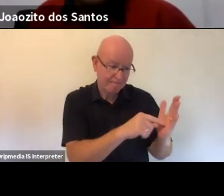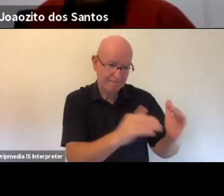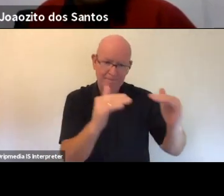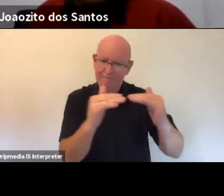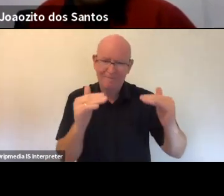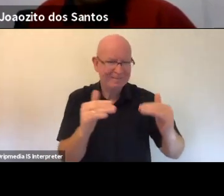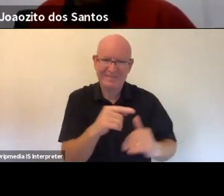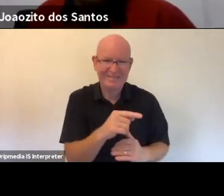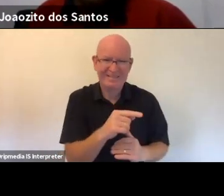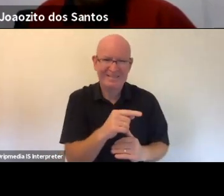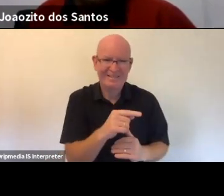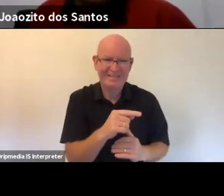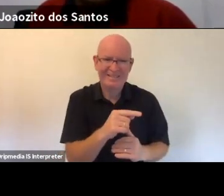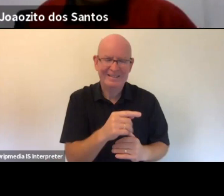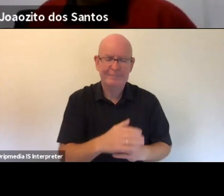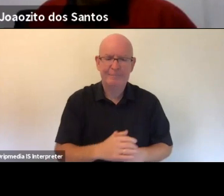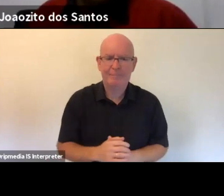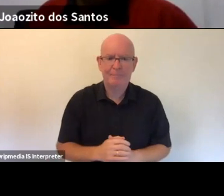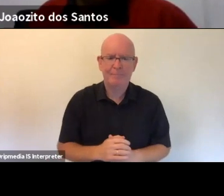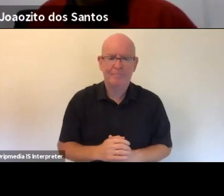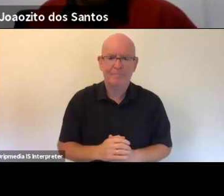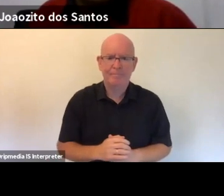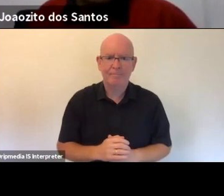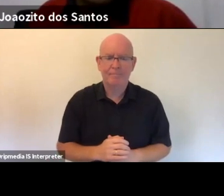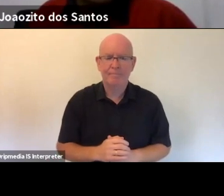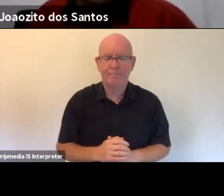Yeah, next, next, next slide, please?